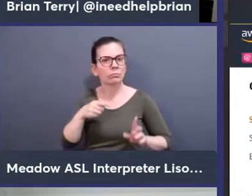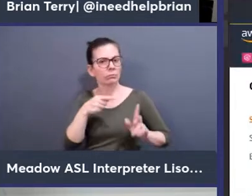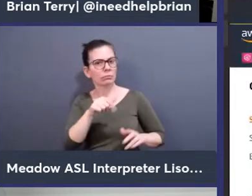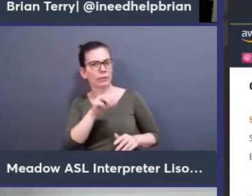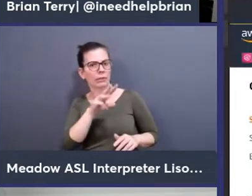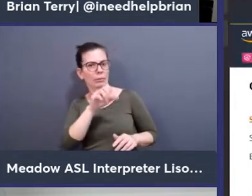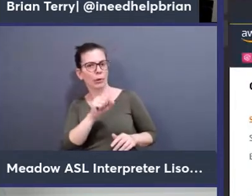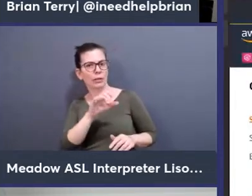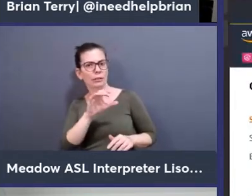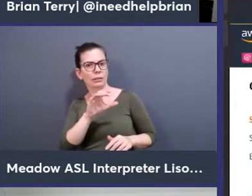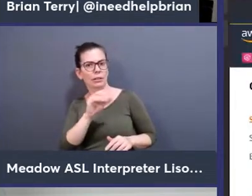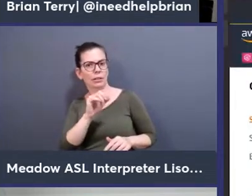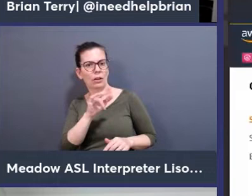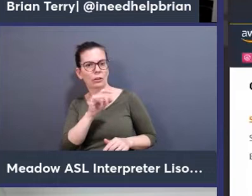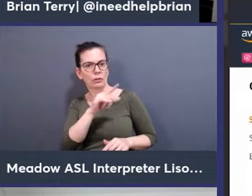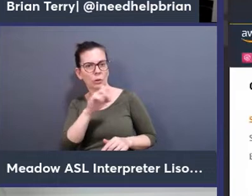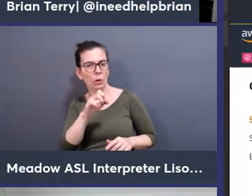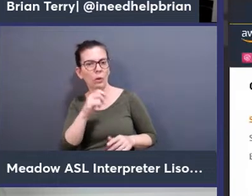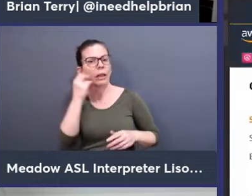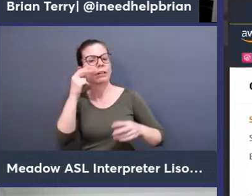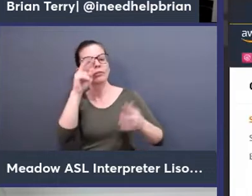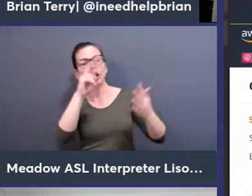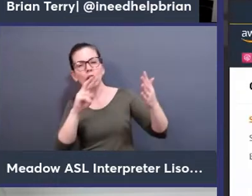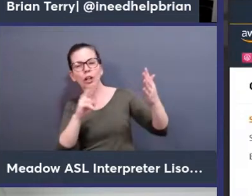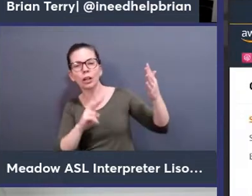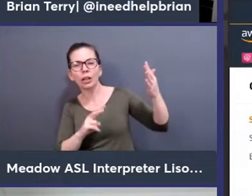and then if you go under and search for CloudFormation,